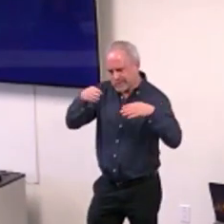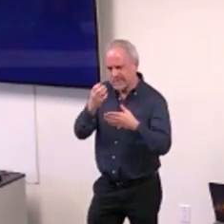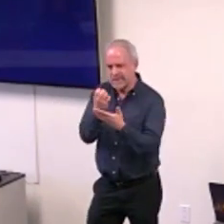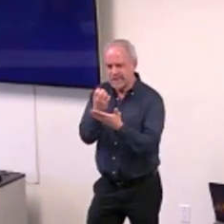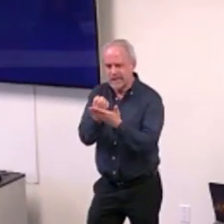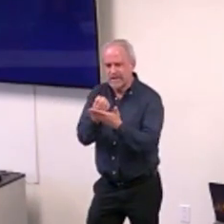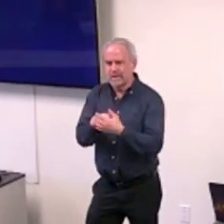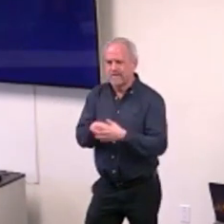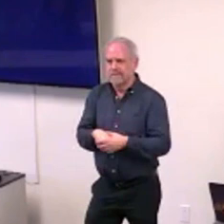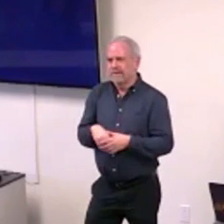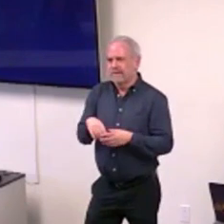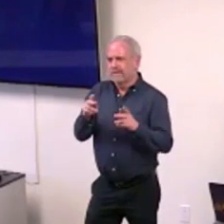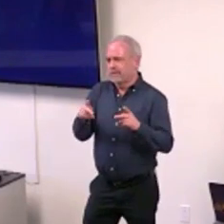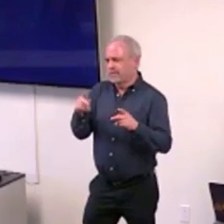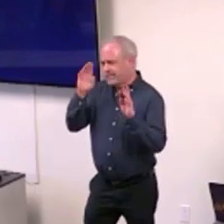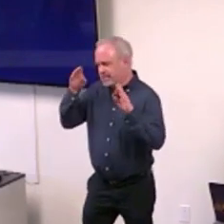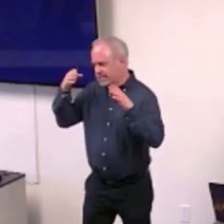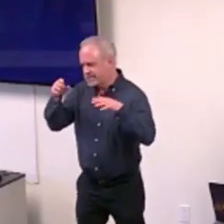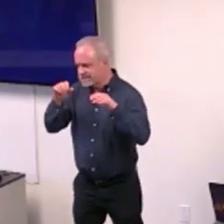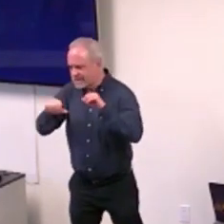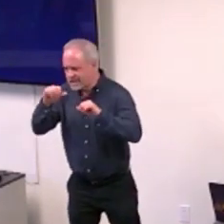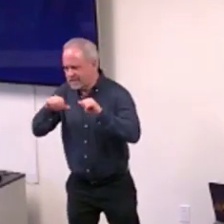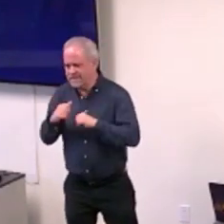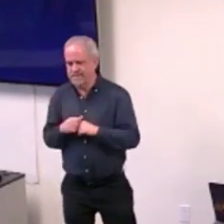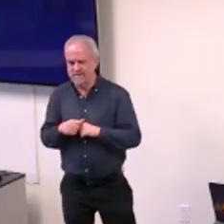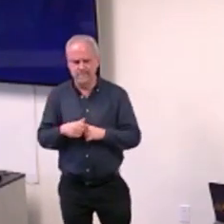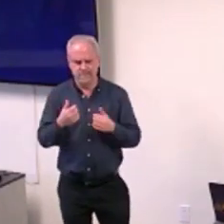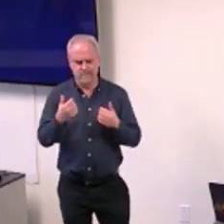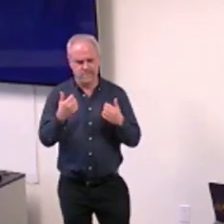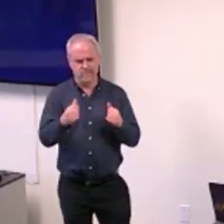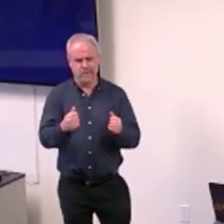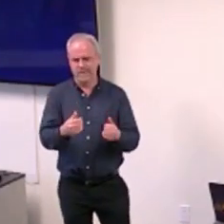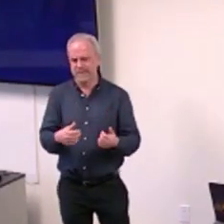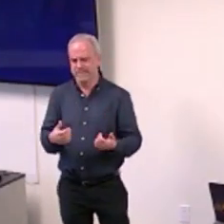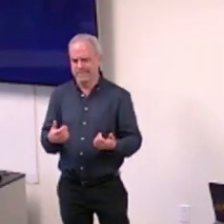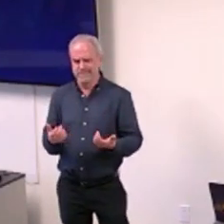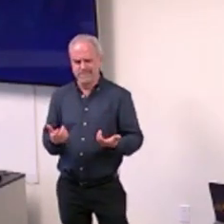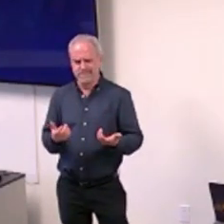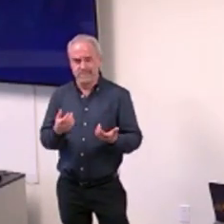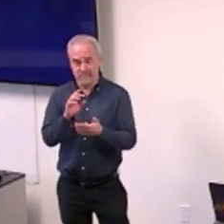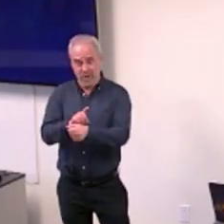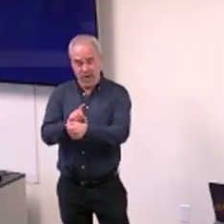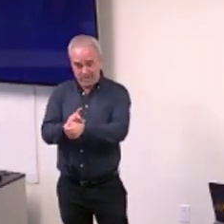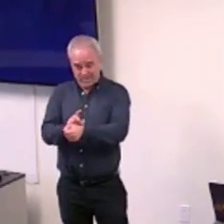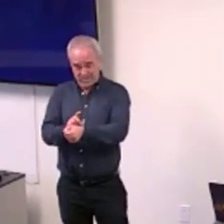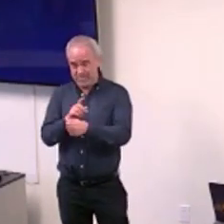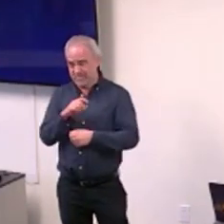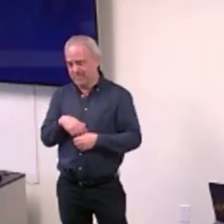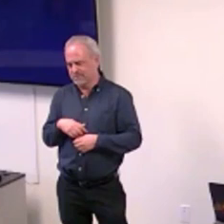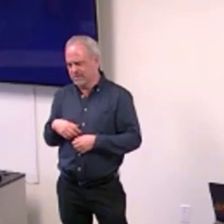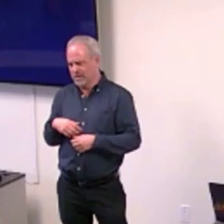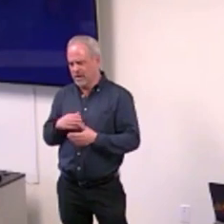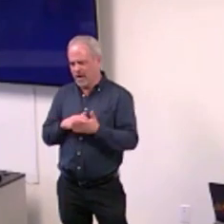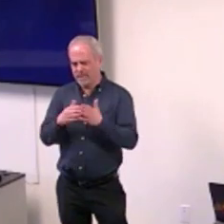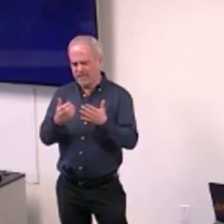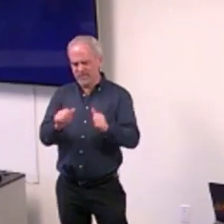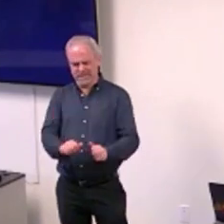Scientists, doctors, trying to figure out ways to justify the peculiar institution of the South, right? Enslavement.